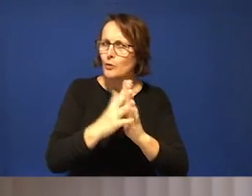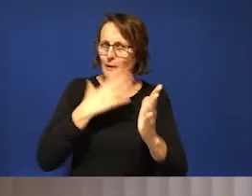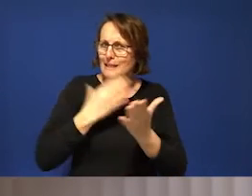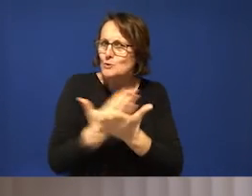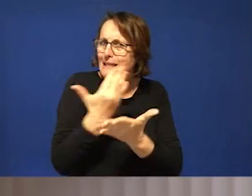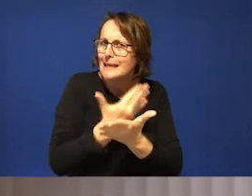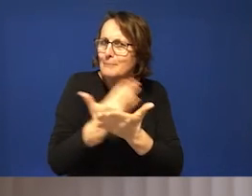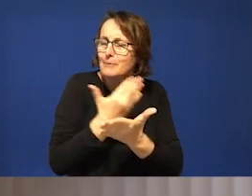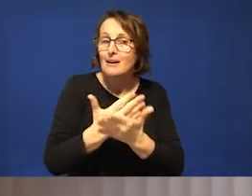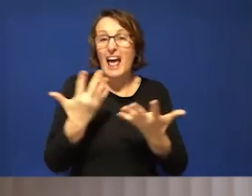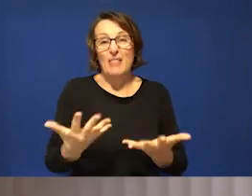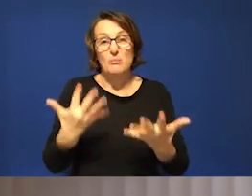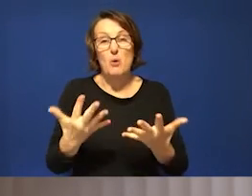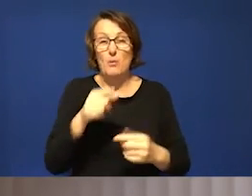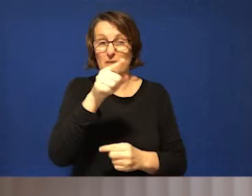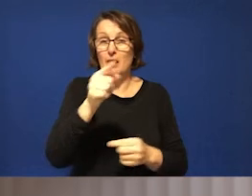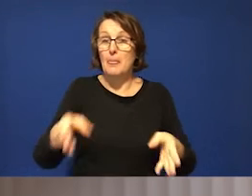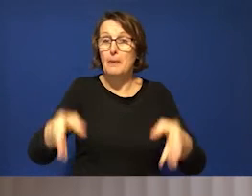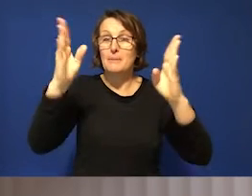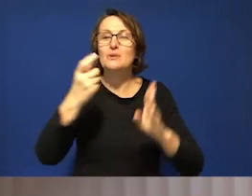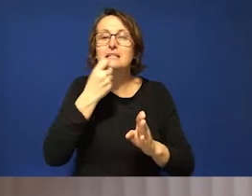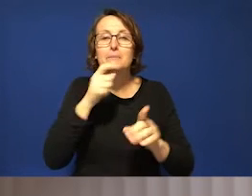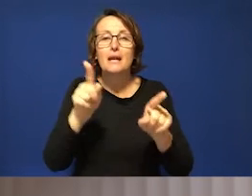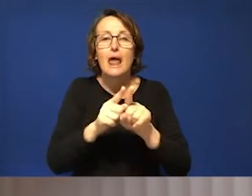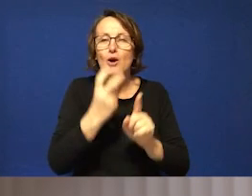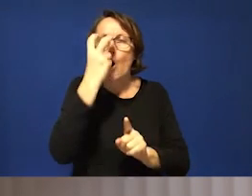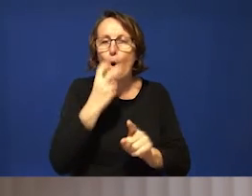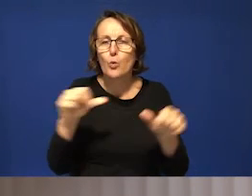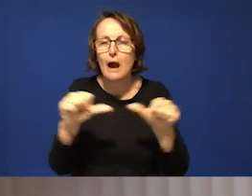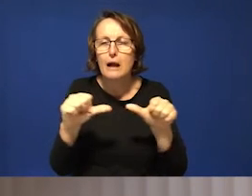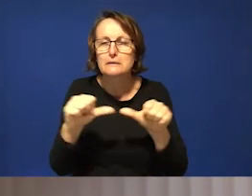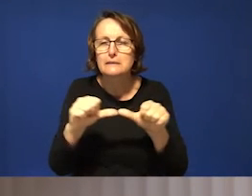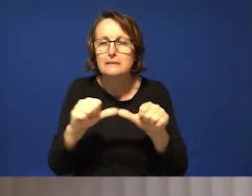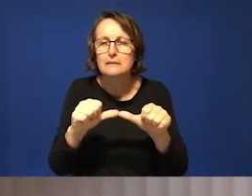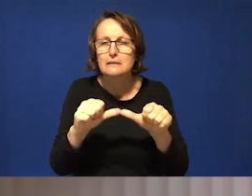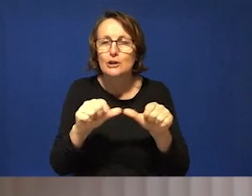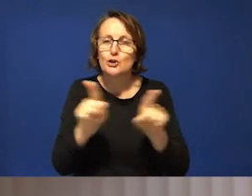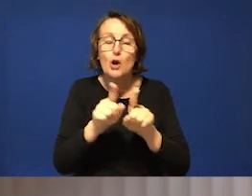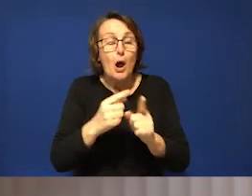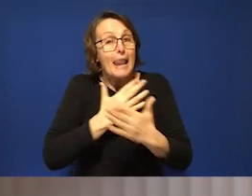At the moment, it's a little bit like, an old aunt who's been sort of very much loved,